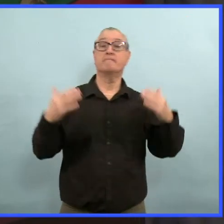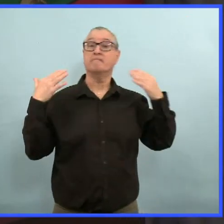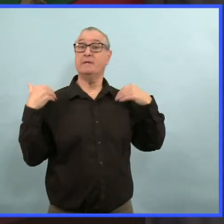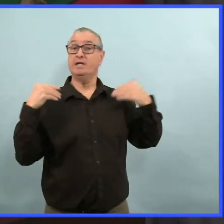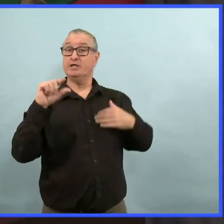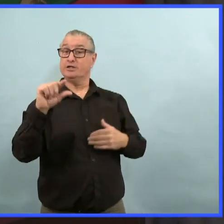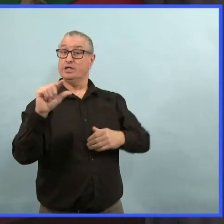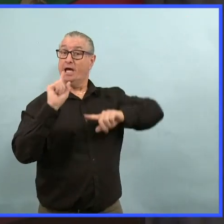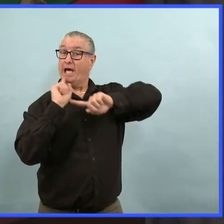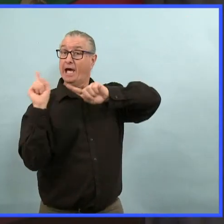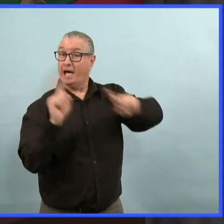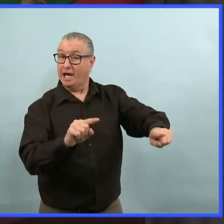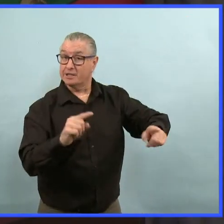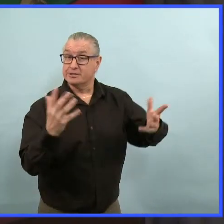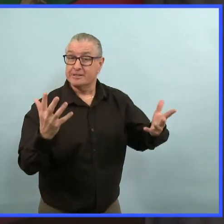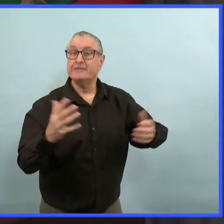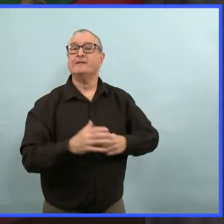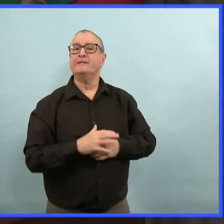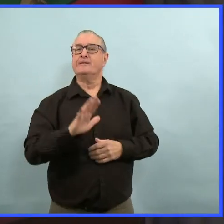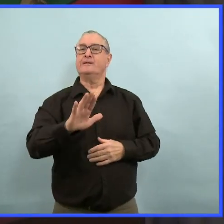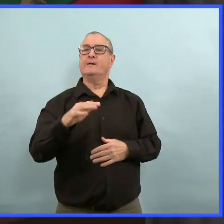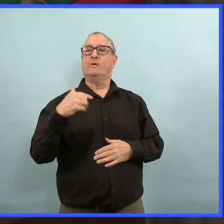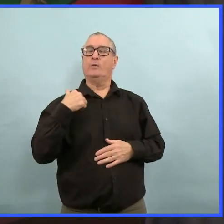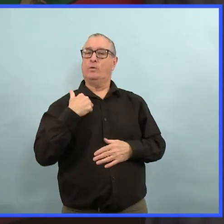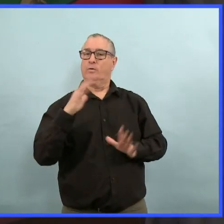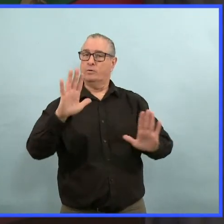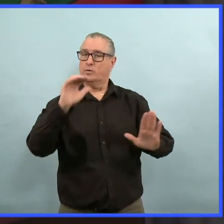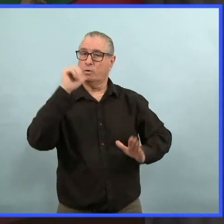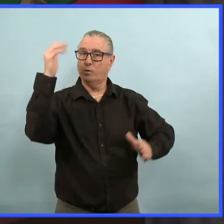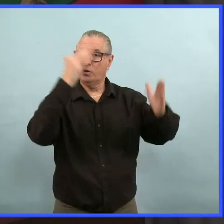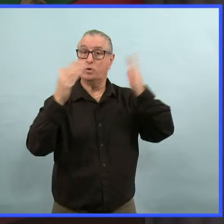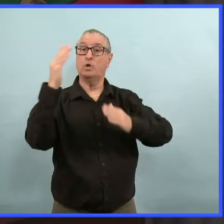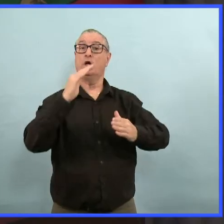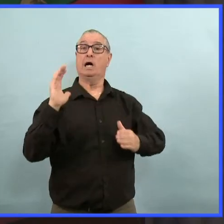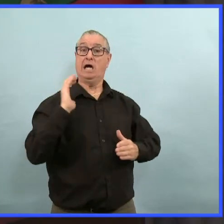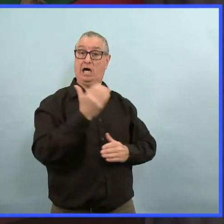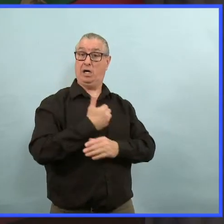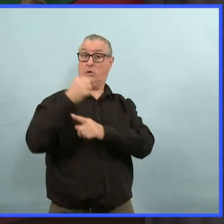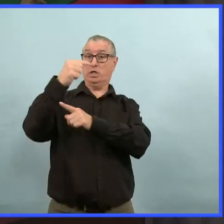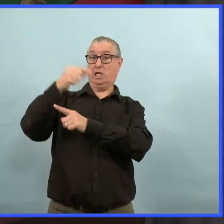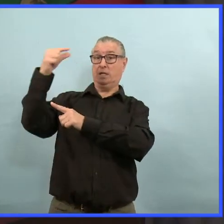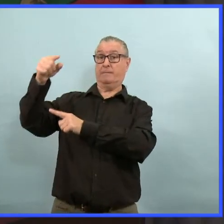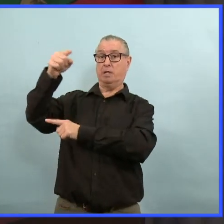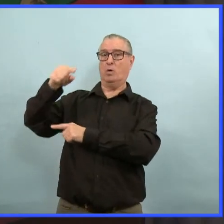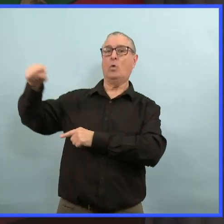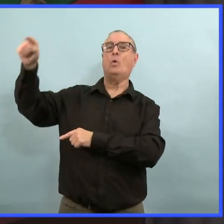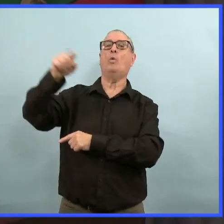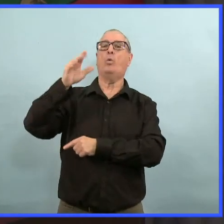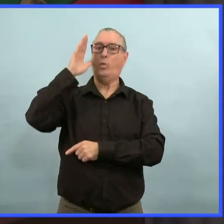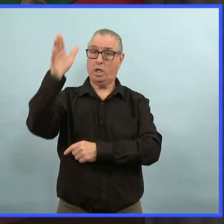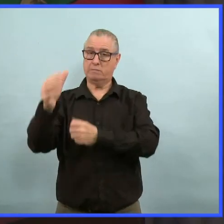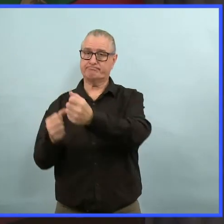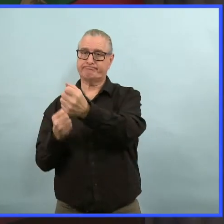that the our government will be there walking side by side with them during this transition period we